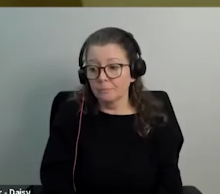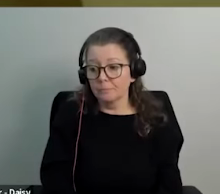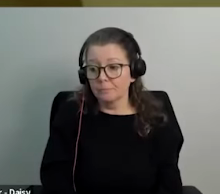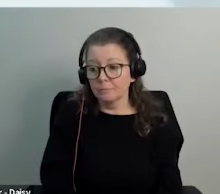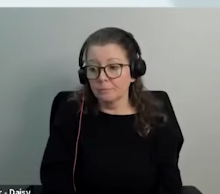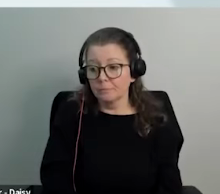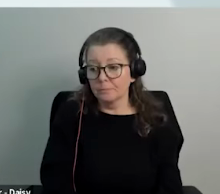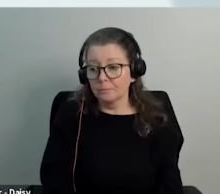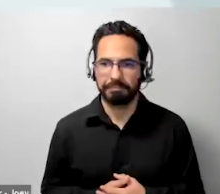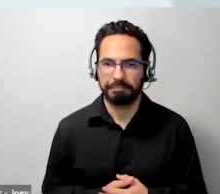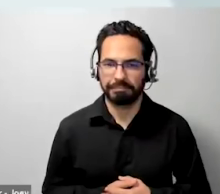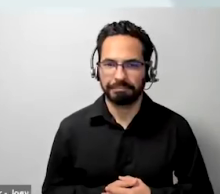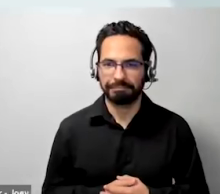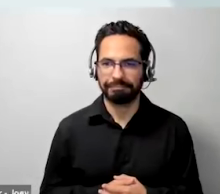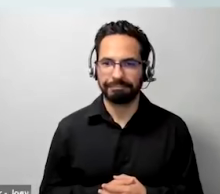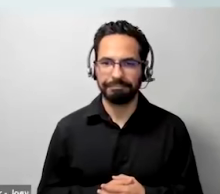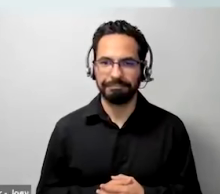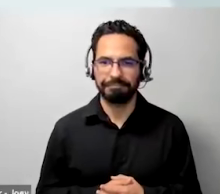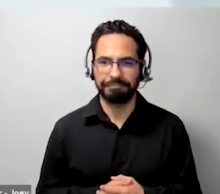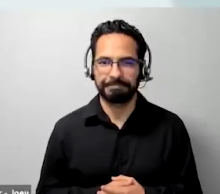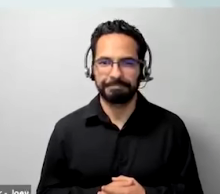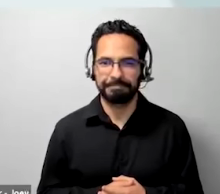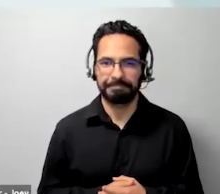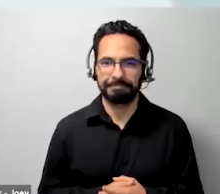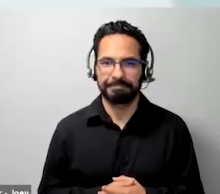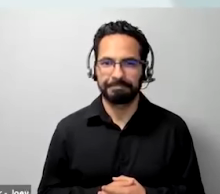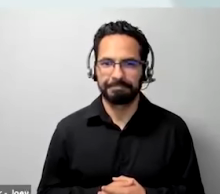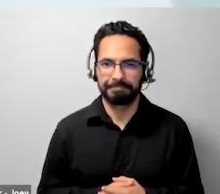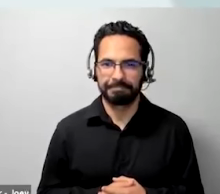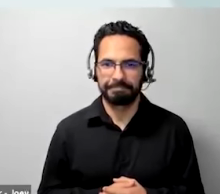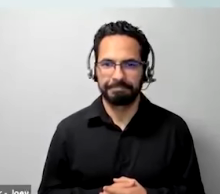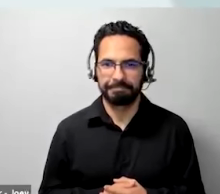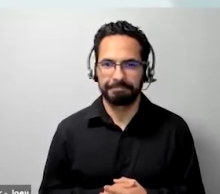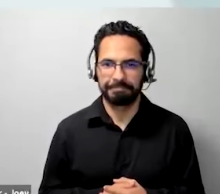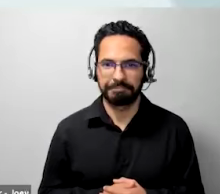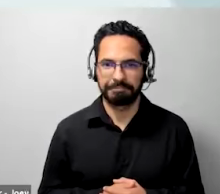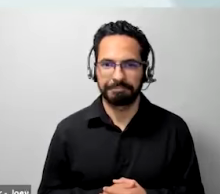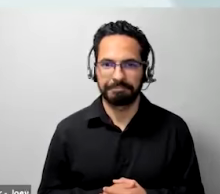Hi everyone, this is Kate. So this is Kate Sonka from Teach Access.